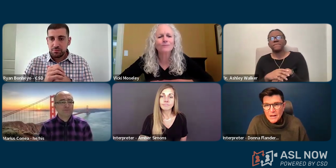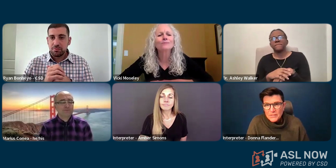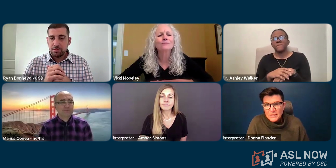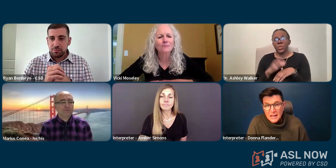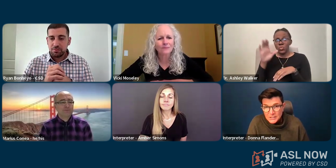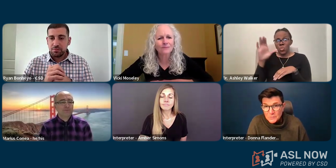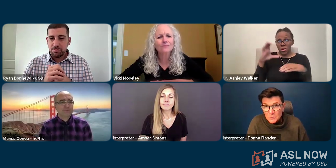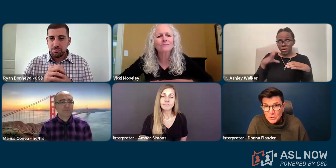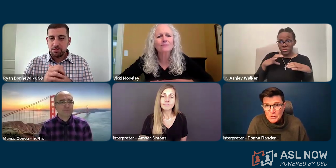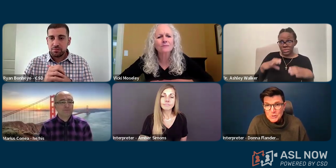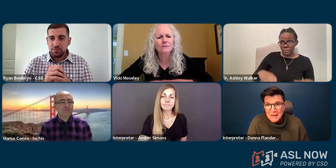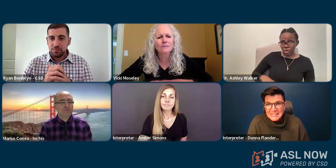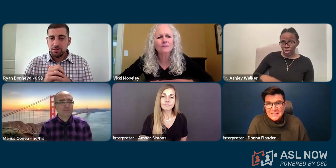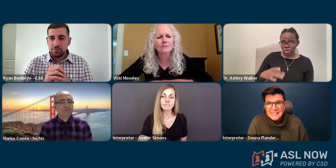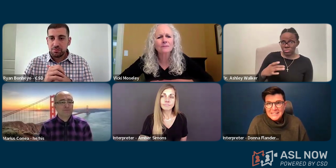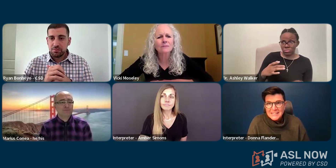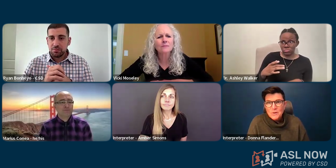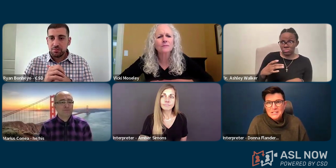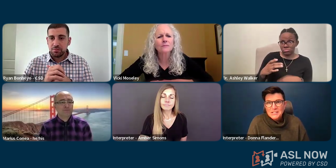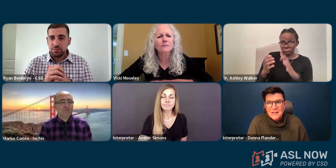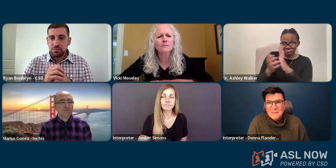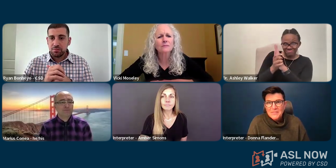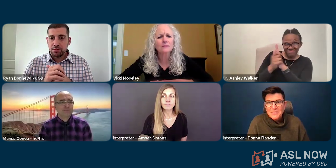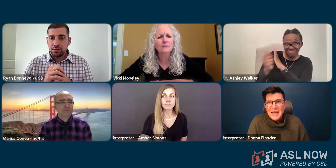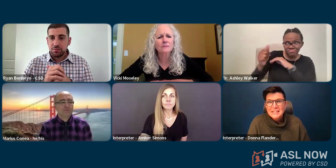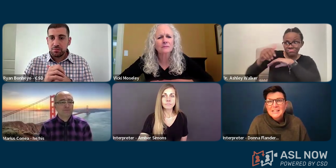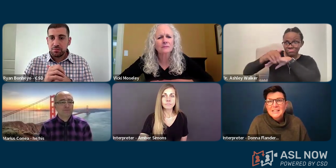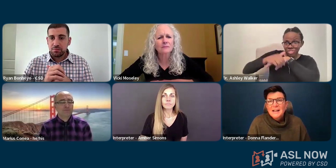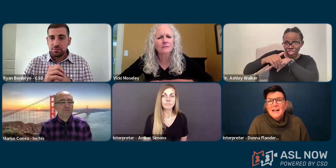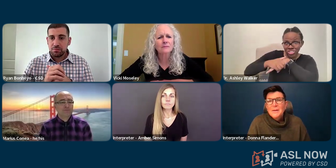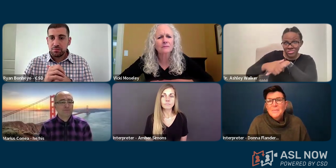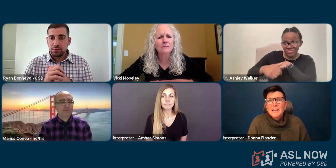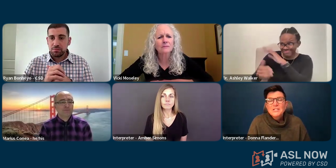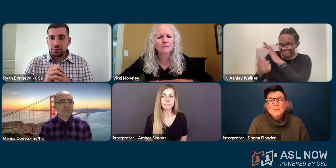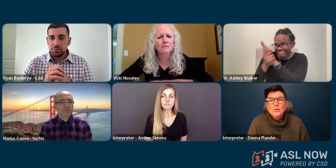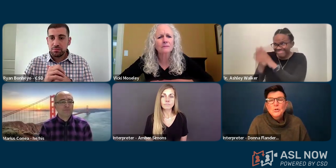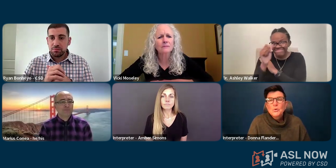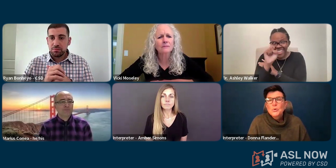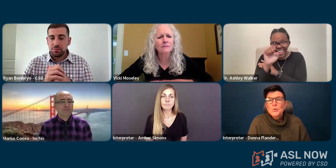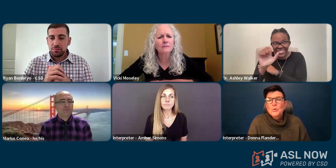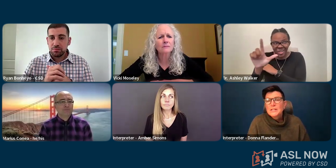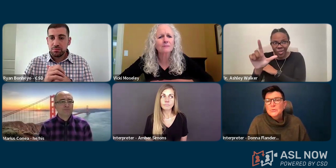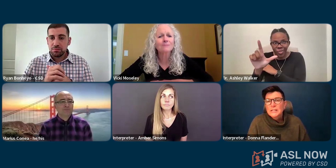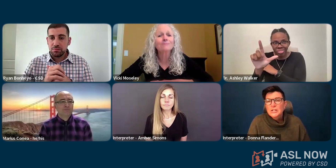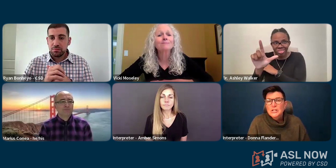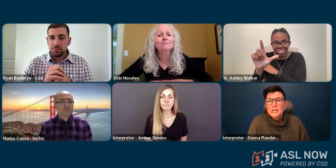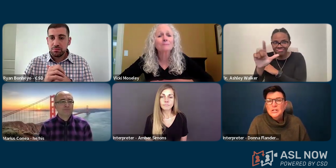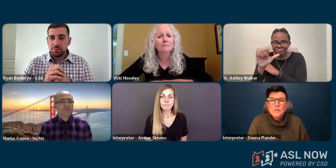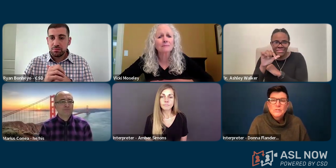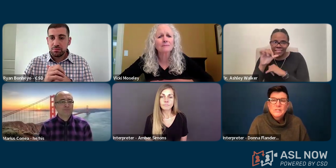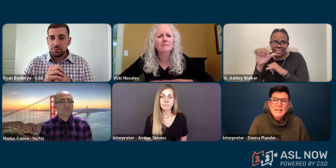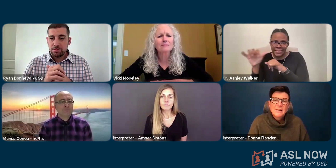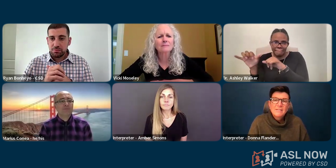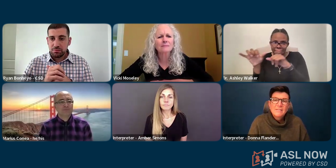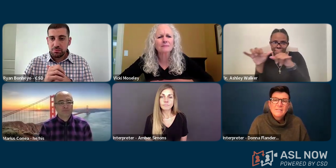about the customer's perspective, I'd kind of want to talk about that. A customer who is really good with using